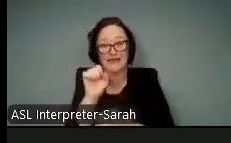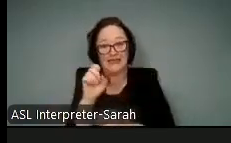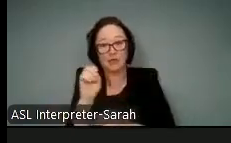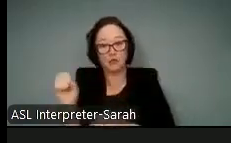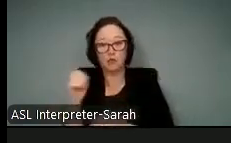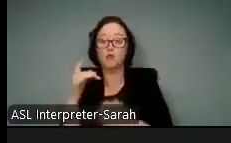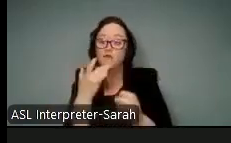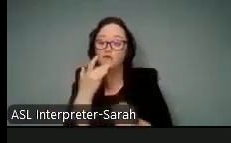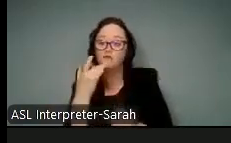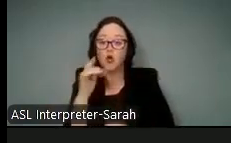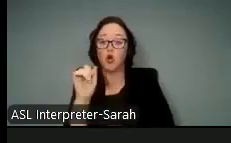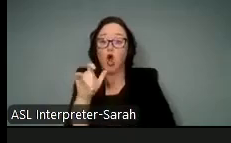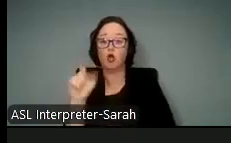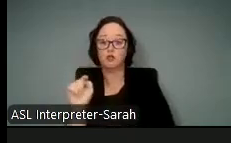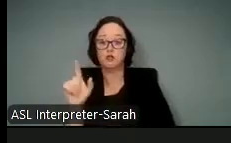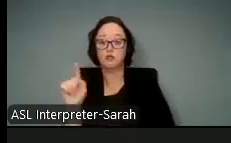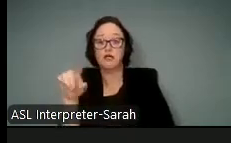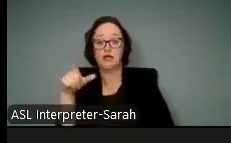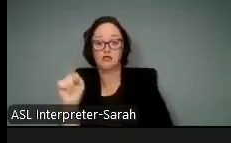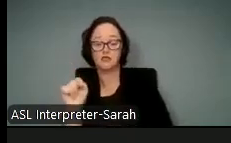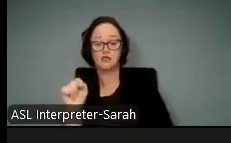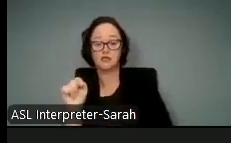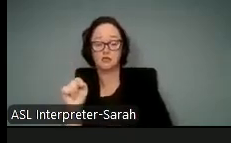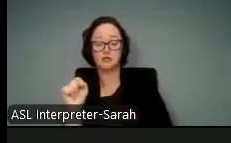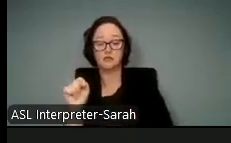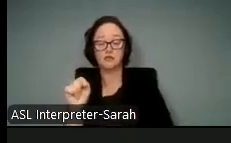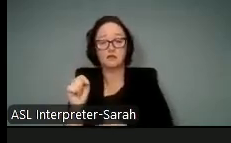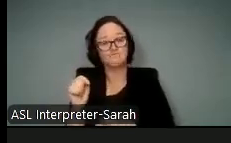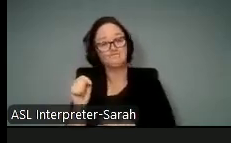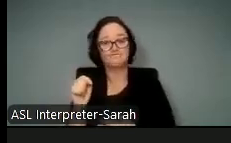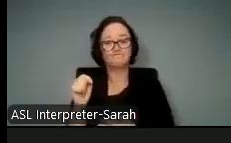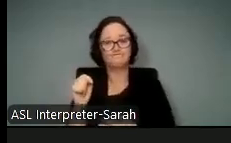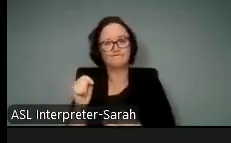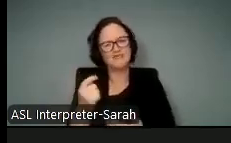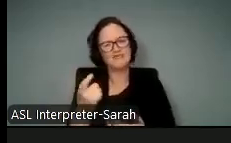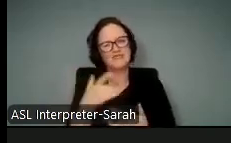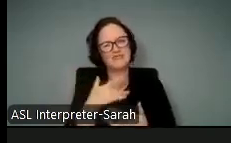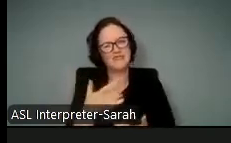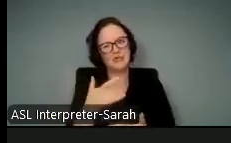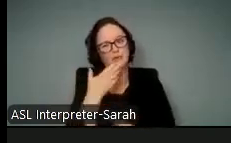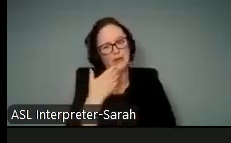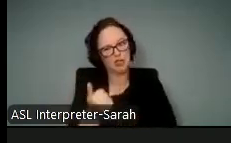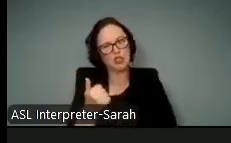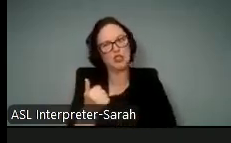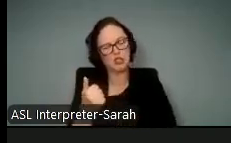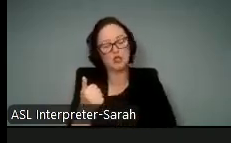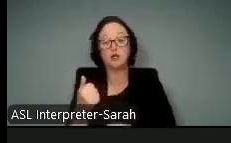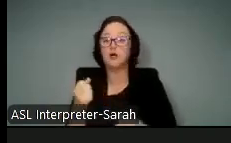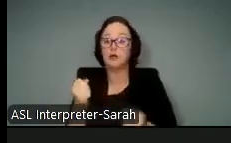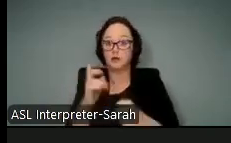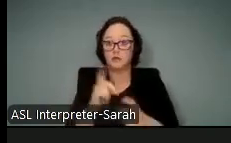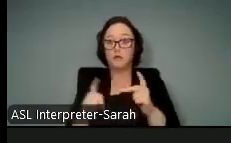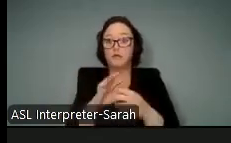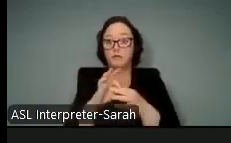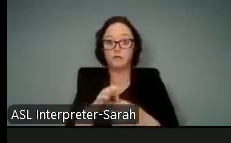so it can be better to lean towards having alt text, and I know a lot of people in the blind community do prefer alt text over not having alt text